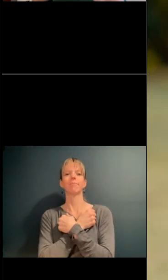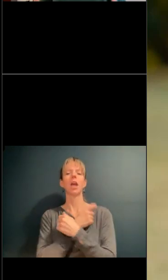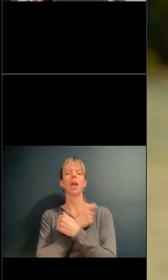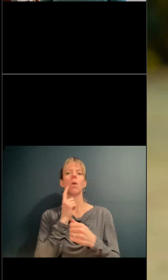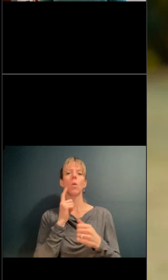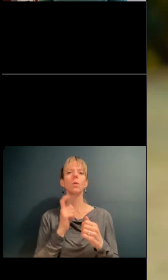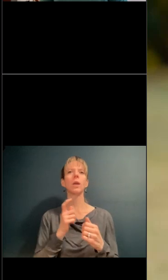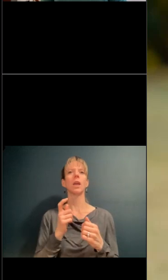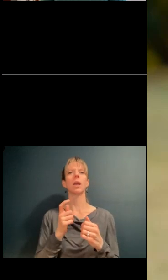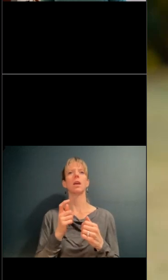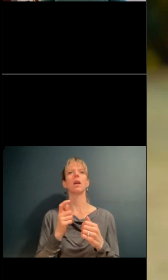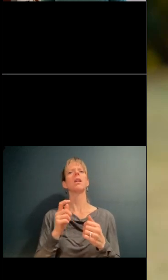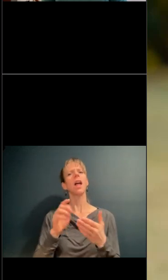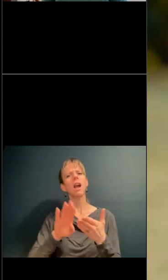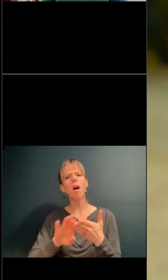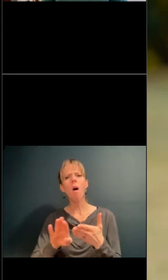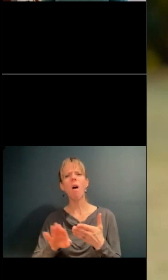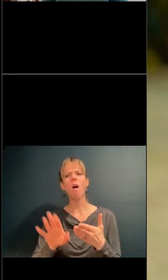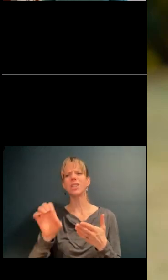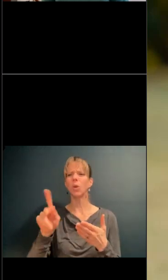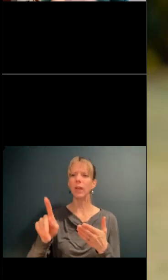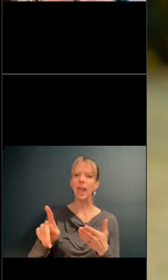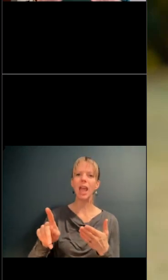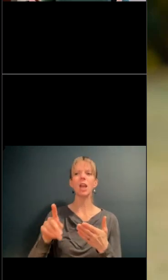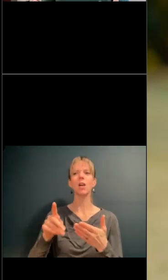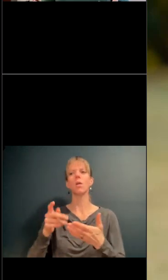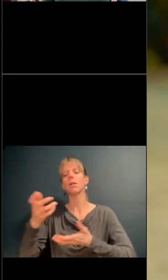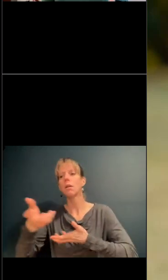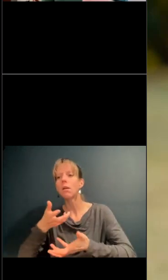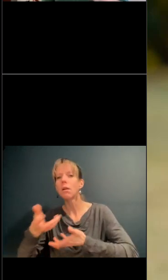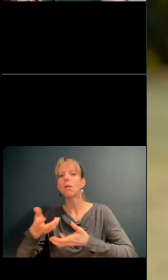allowances and go the extra mile, and avoid what is expedient,